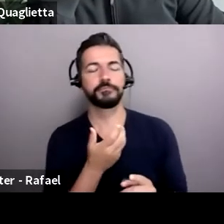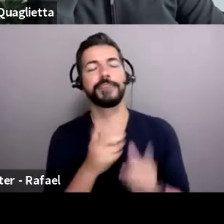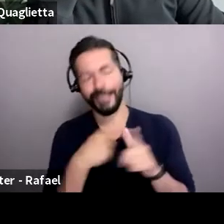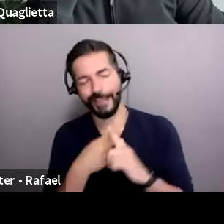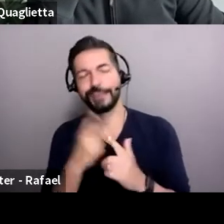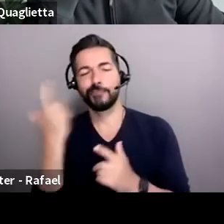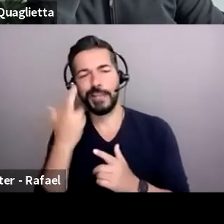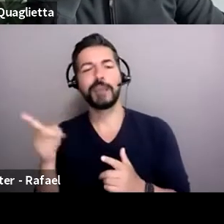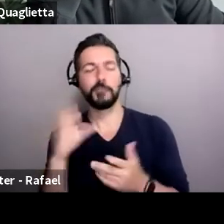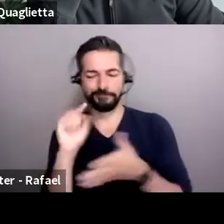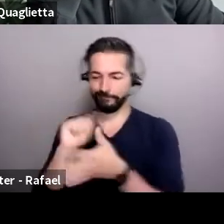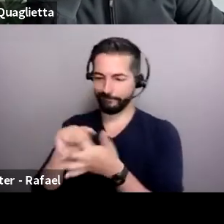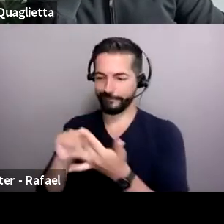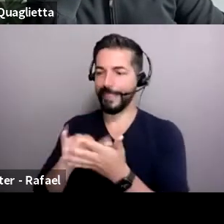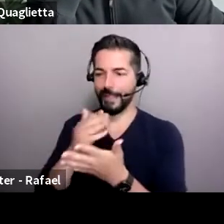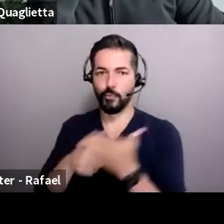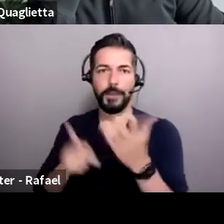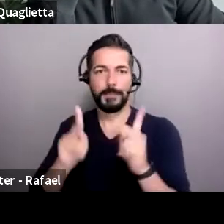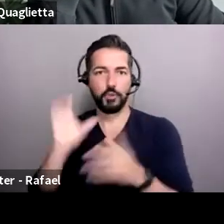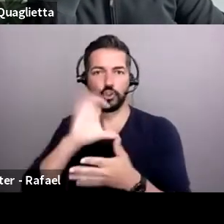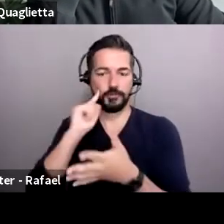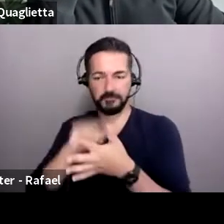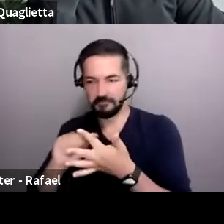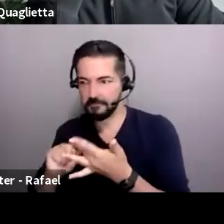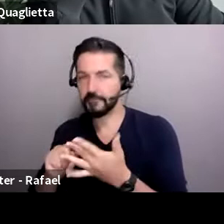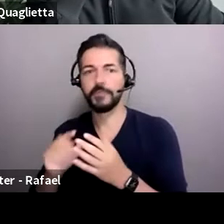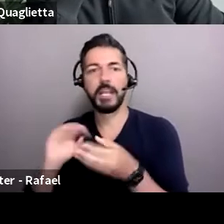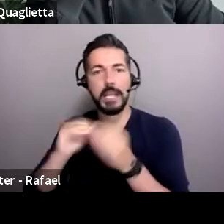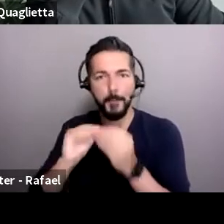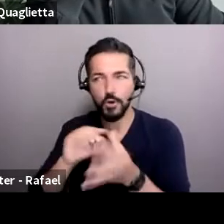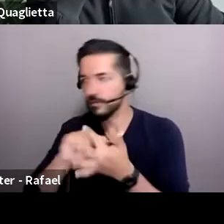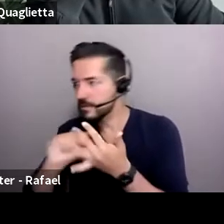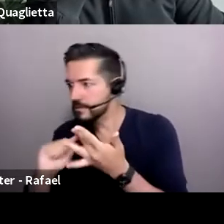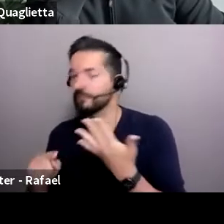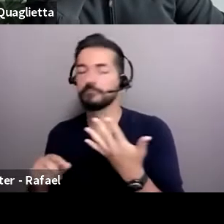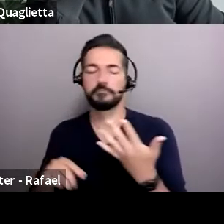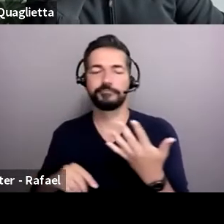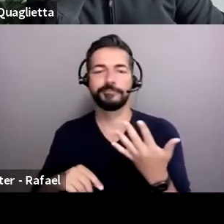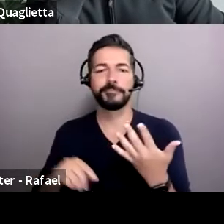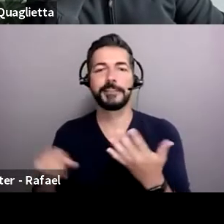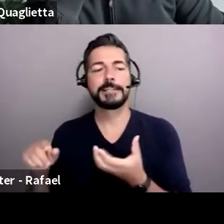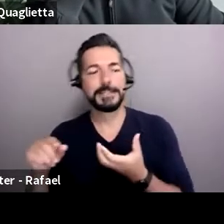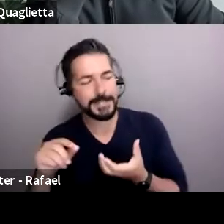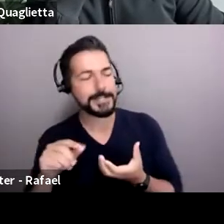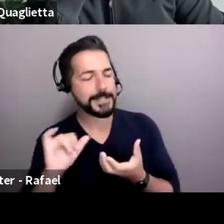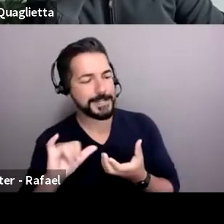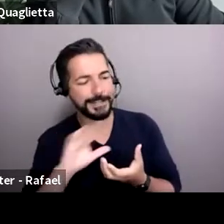here are the things people are searching for. Here's the amount Here's the volume. Here's what you're up against. And now you know how much you should be investing in this.